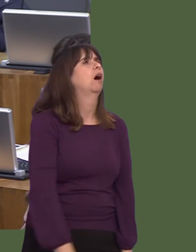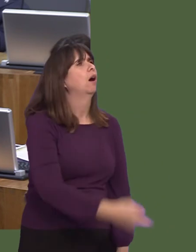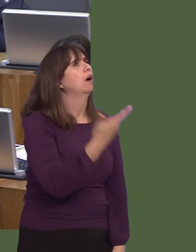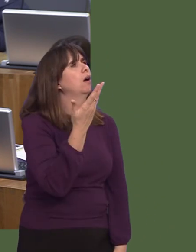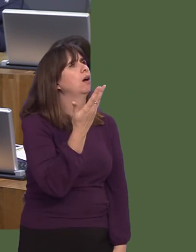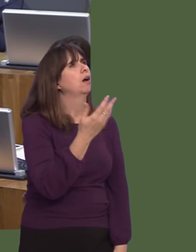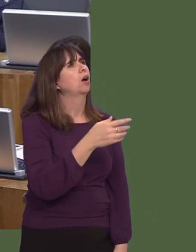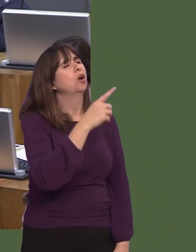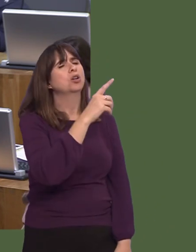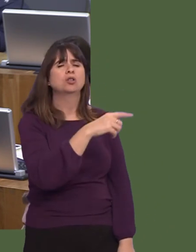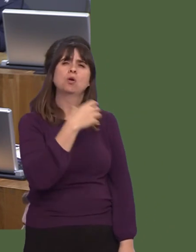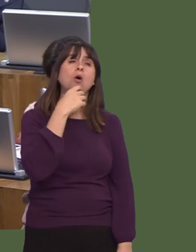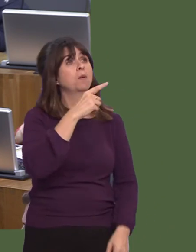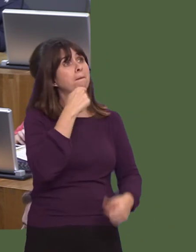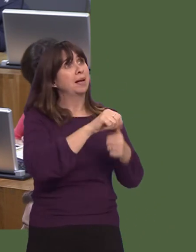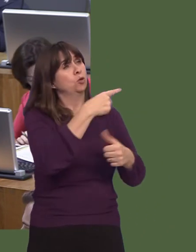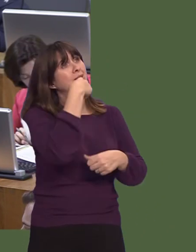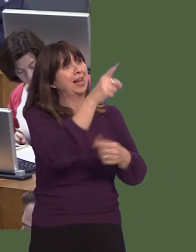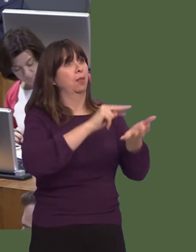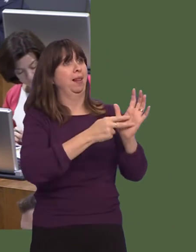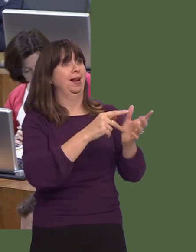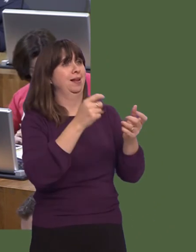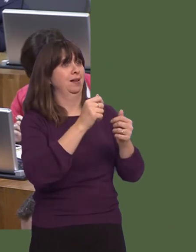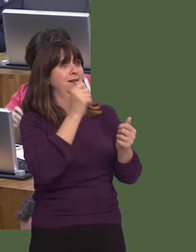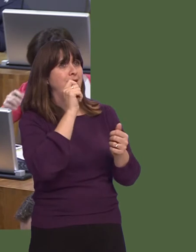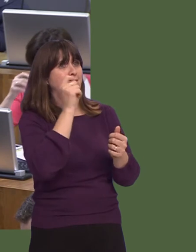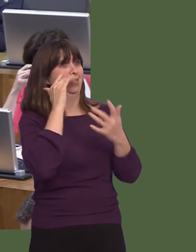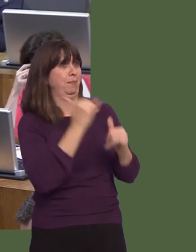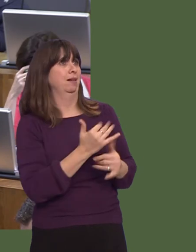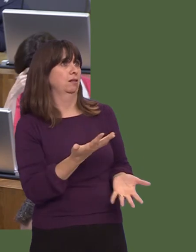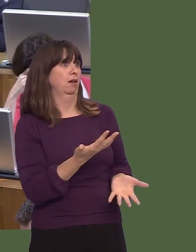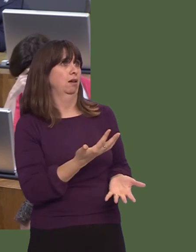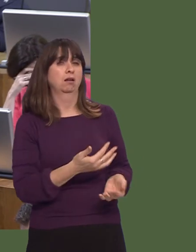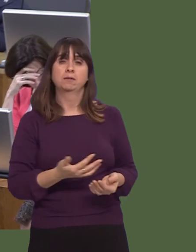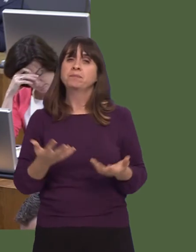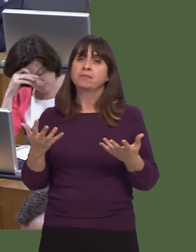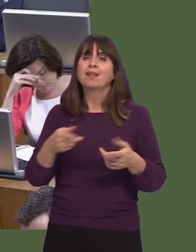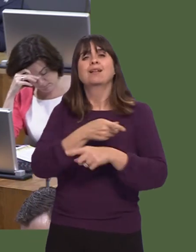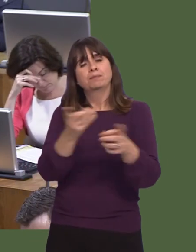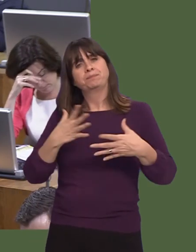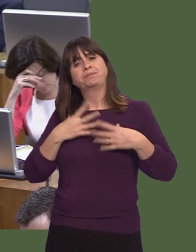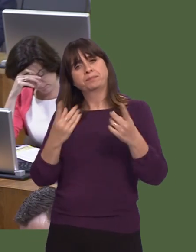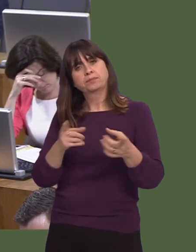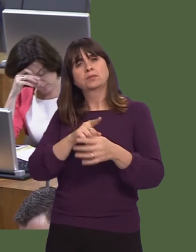forward on land where that land is not allocated for that particular use in the LDP, the council